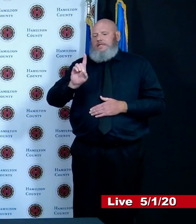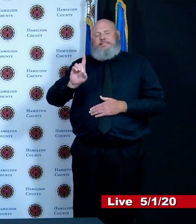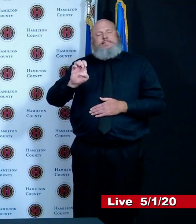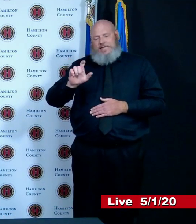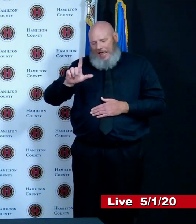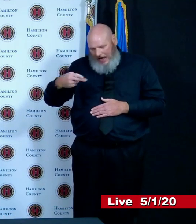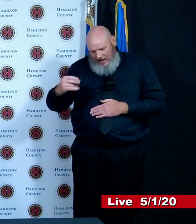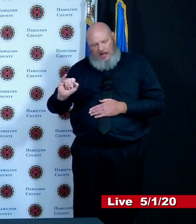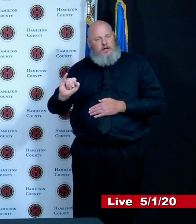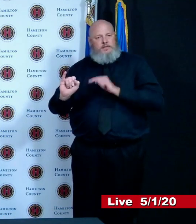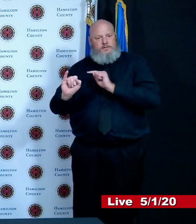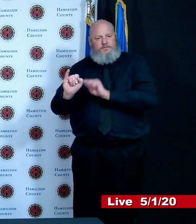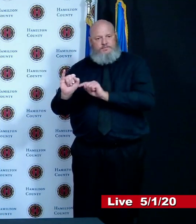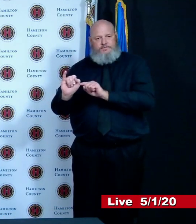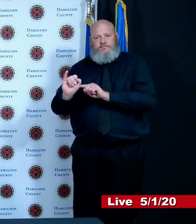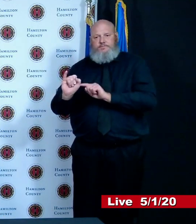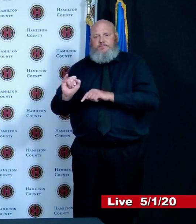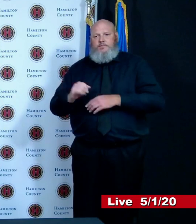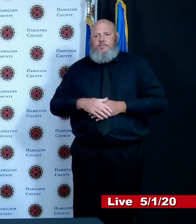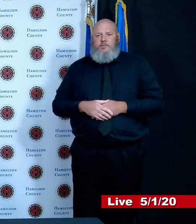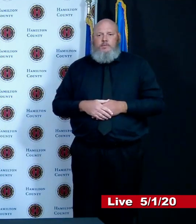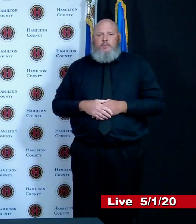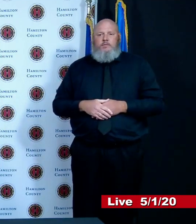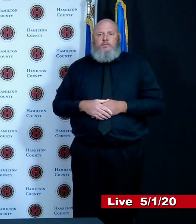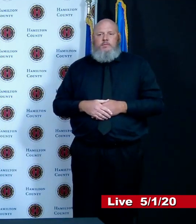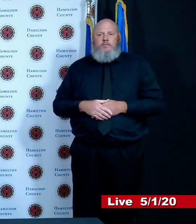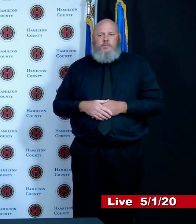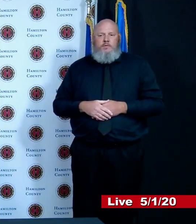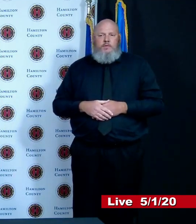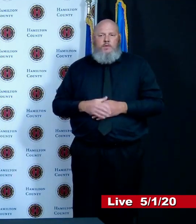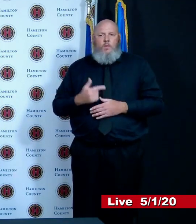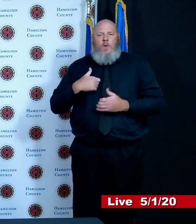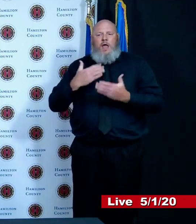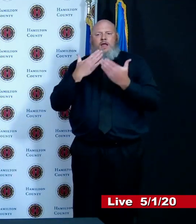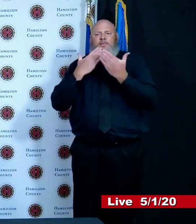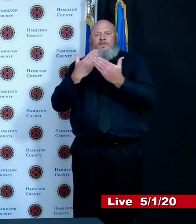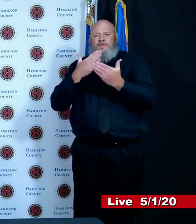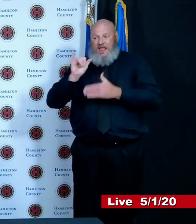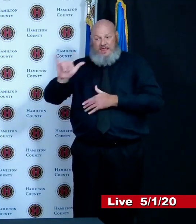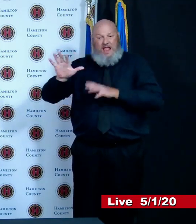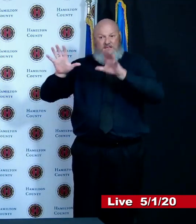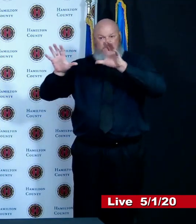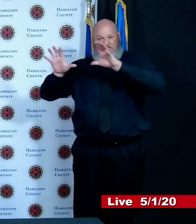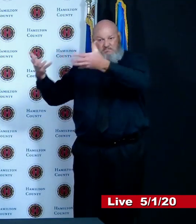very good I believe it's up so you can see they're wonderful they're colorful I